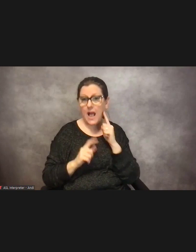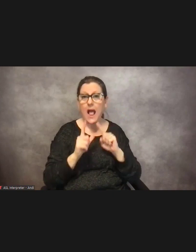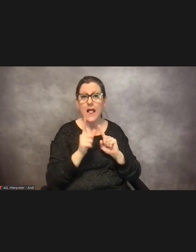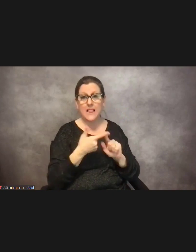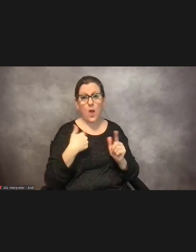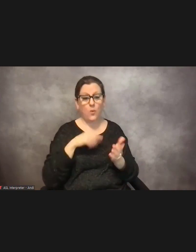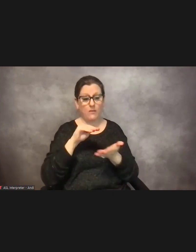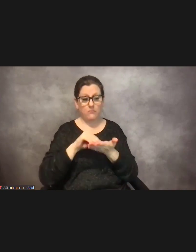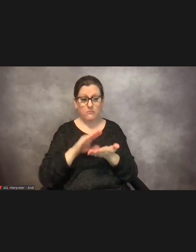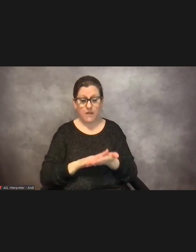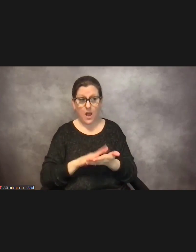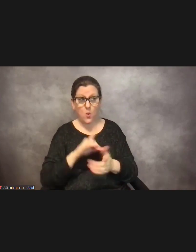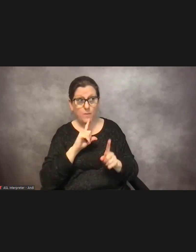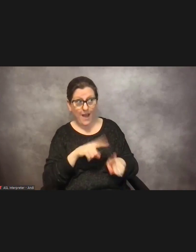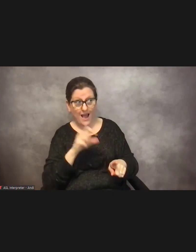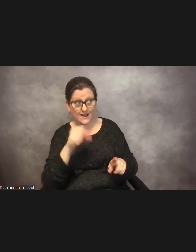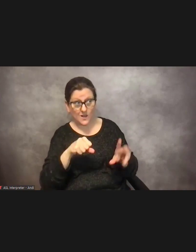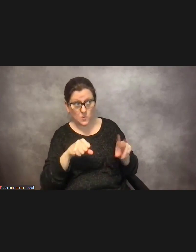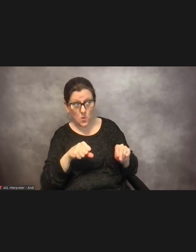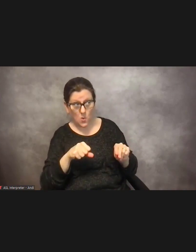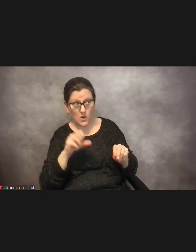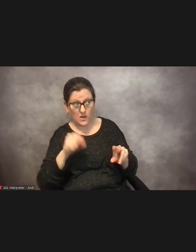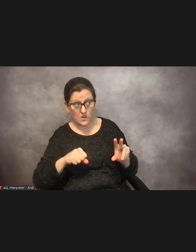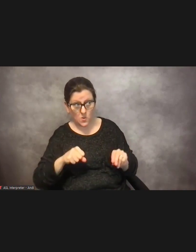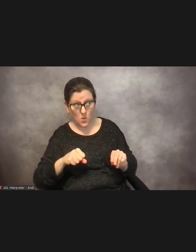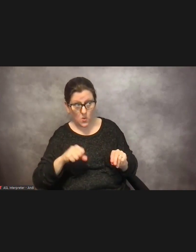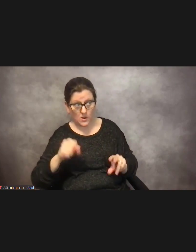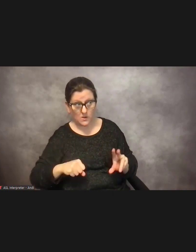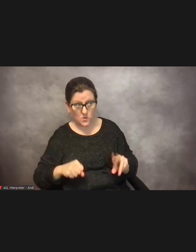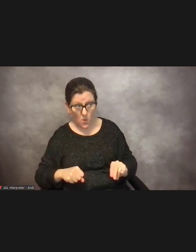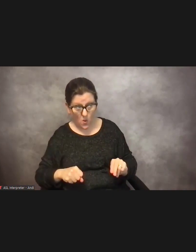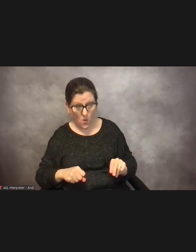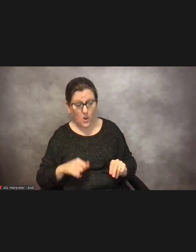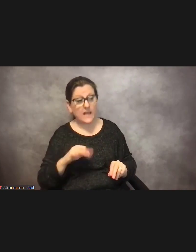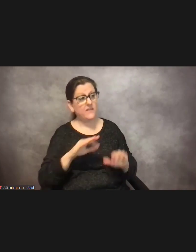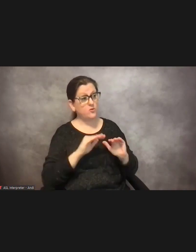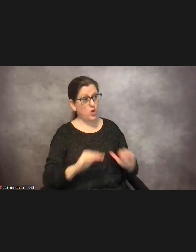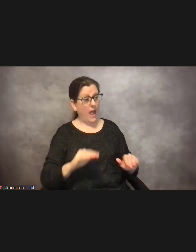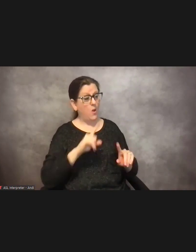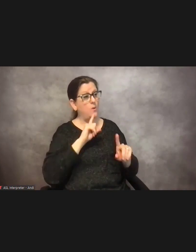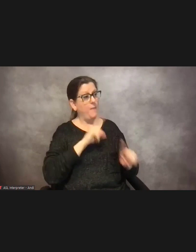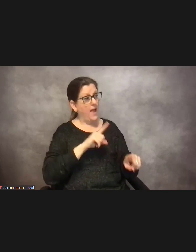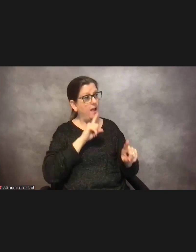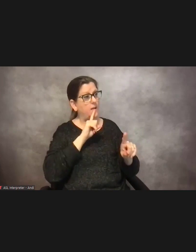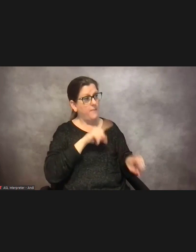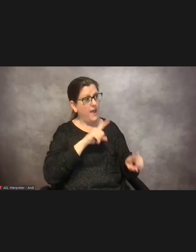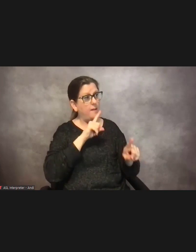response after each tone is presented. Now, if the child responds appropriately and they're